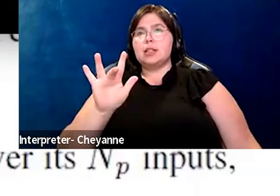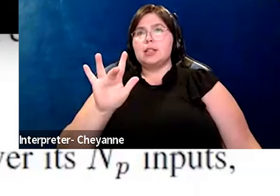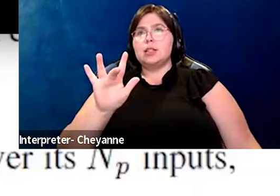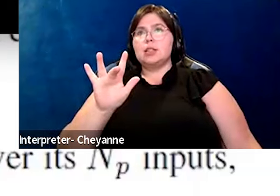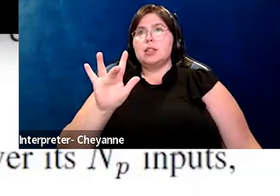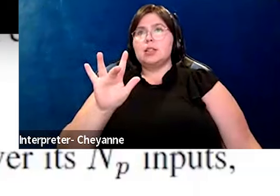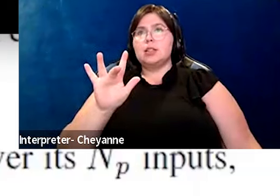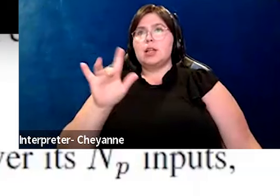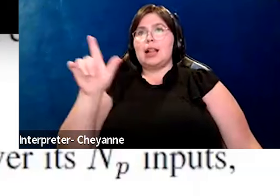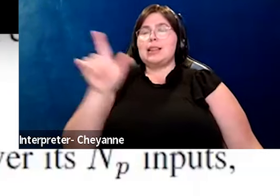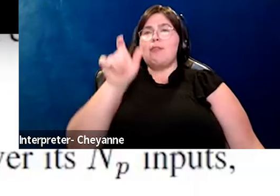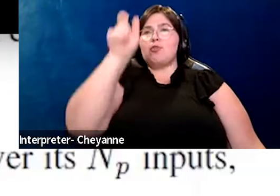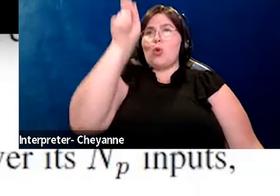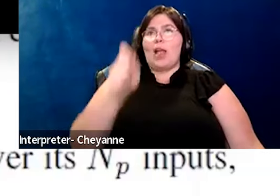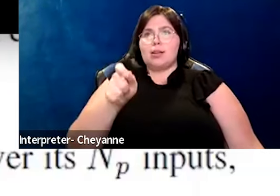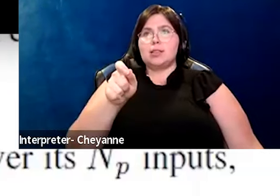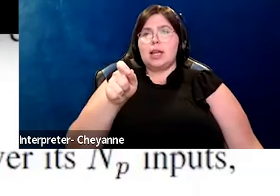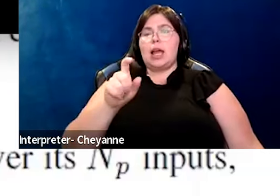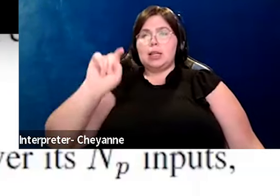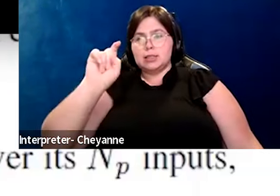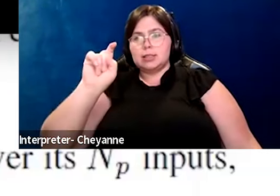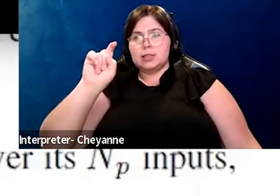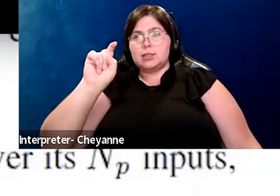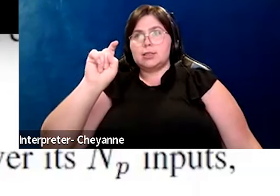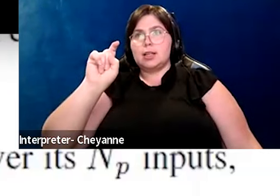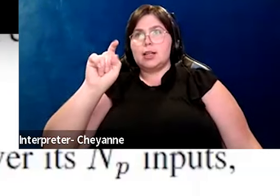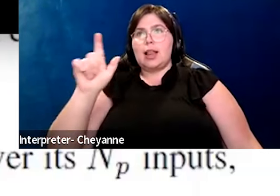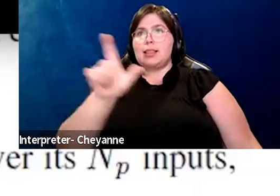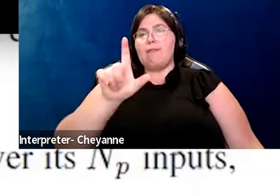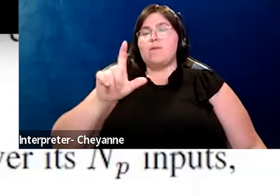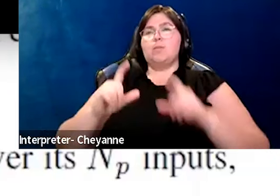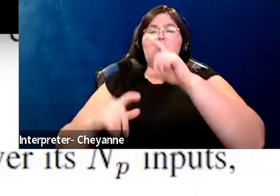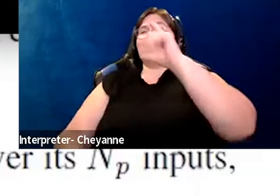Left paren x. Left paren s.